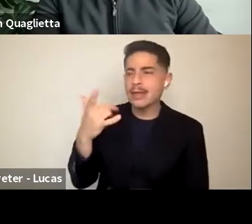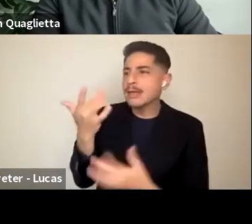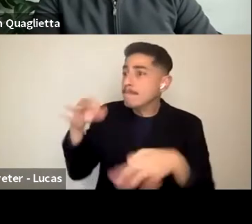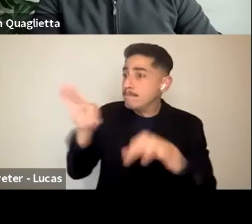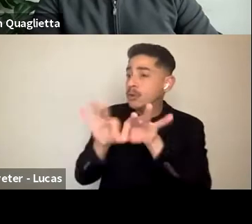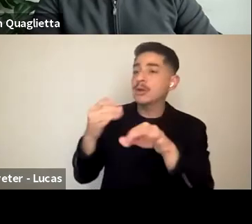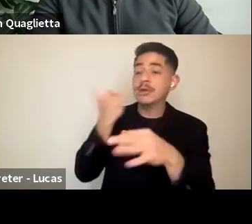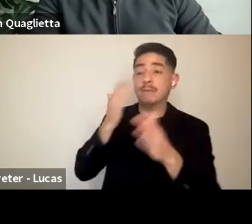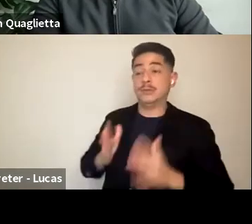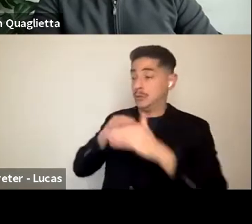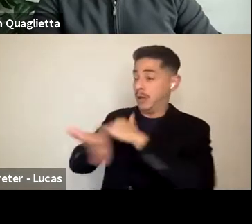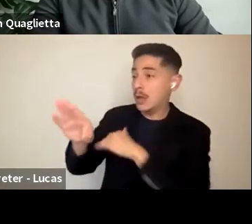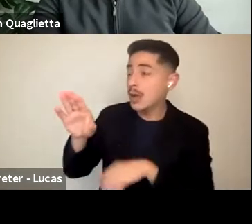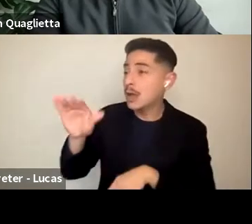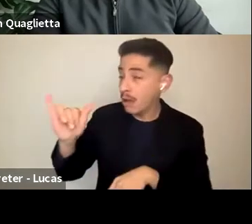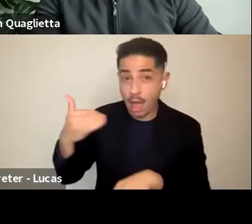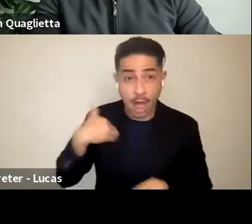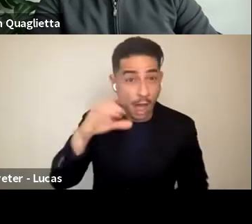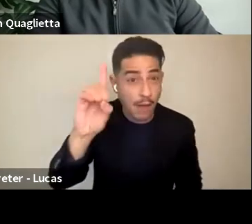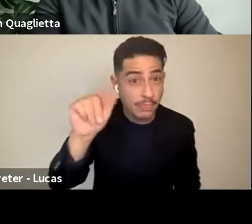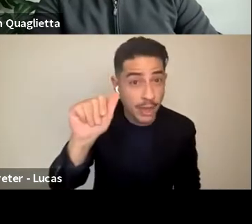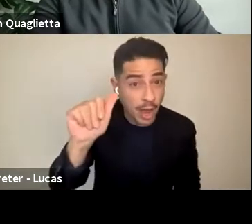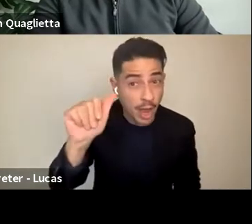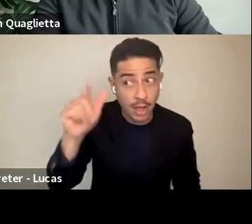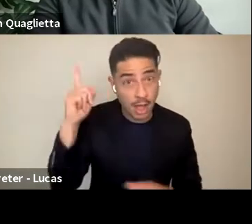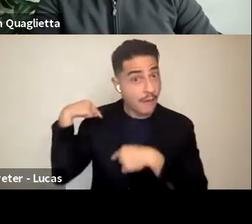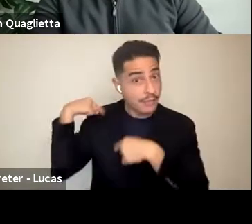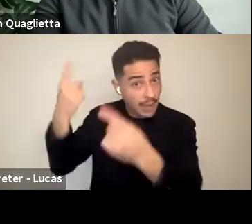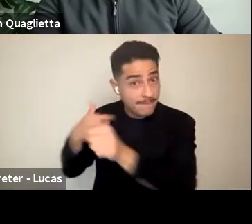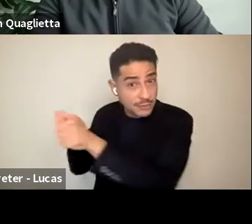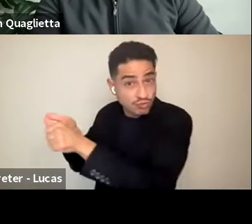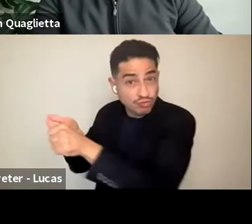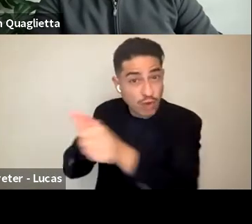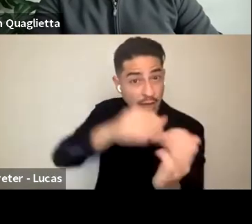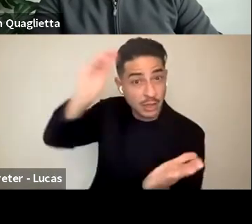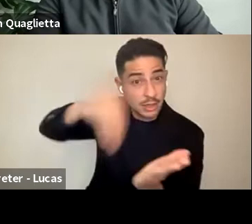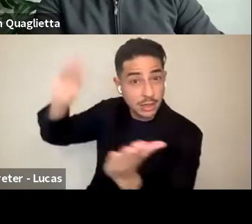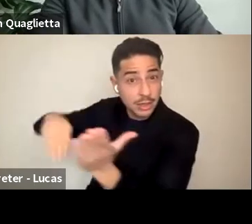Are they even tracking the data across all their properties, right? True, so many times there's not. Yeah.